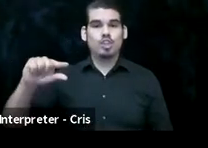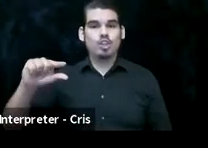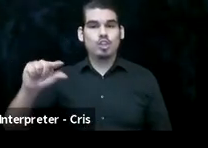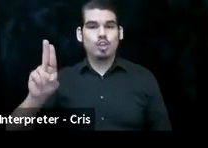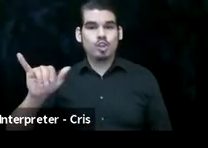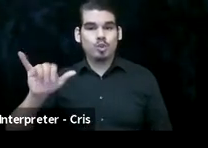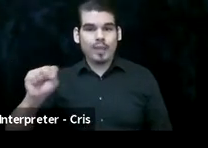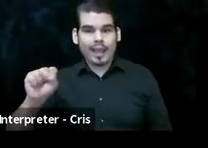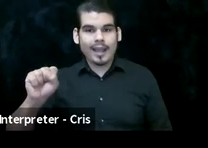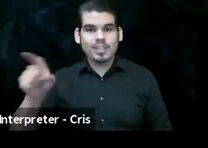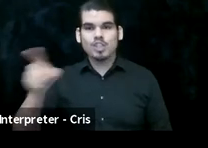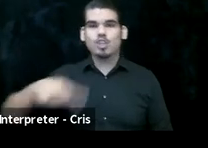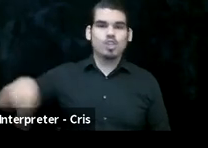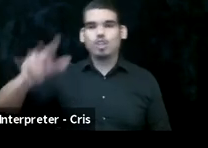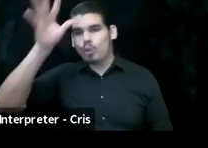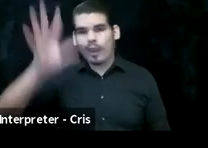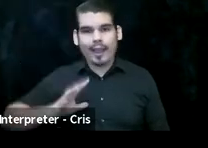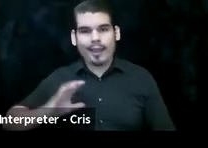RAD Region II: Well, anything that may be gendering overall.